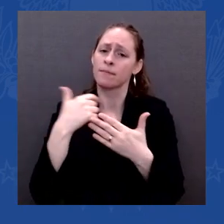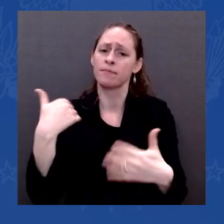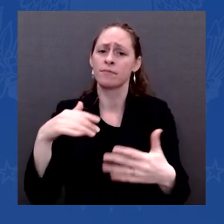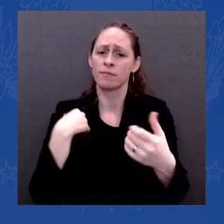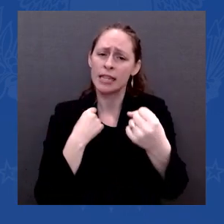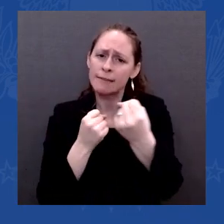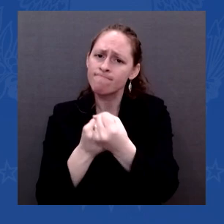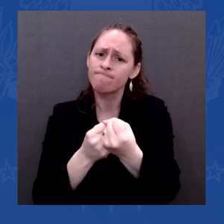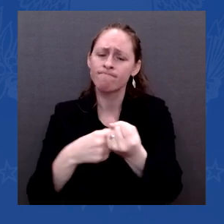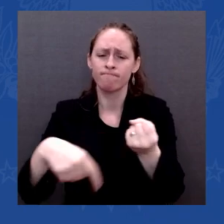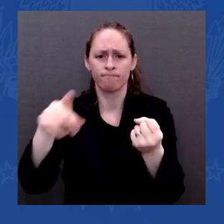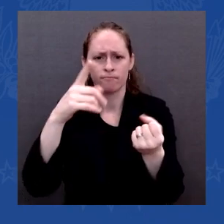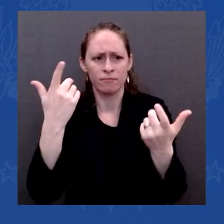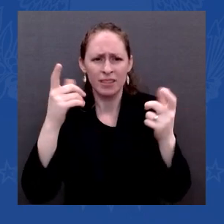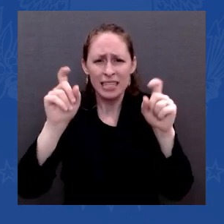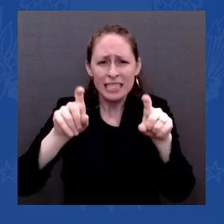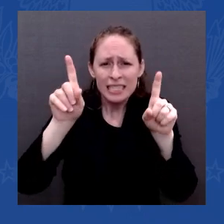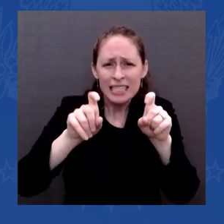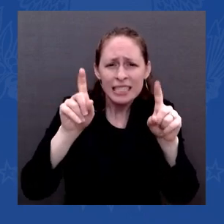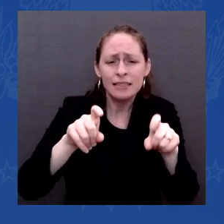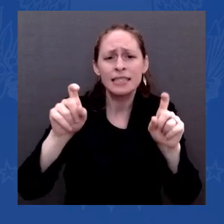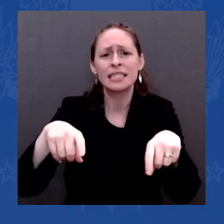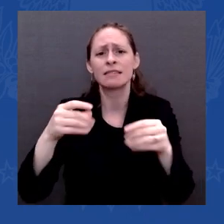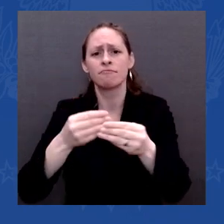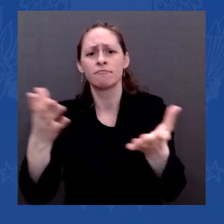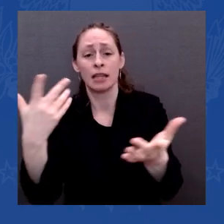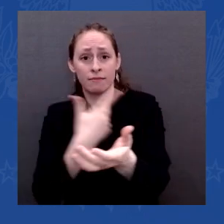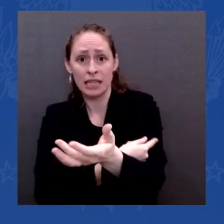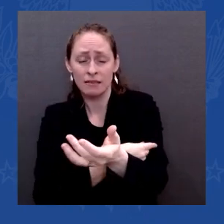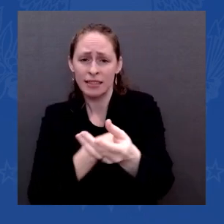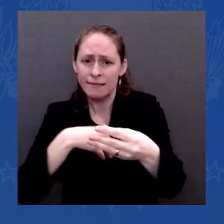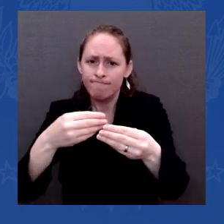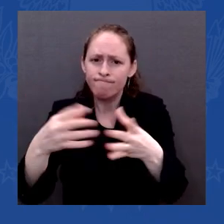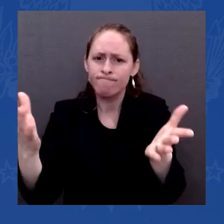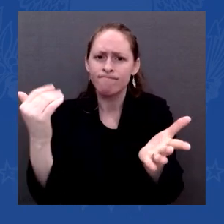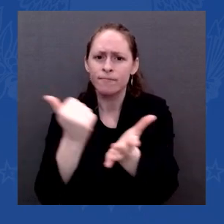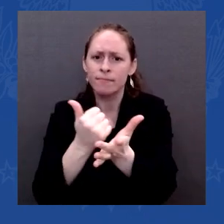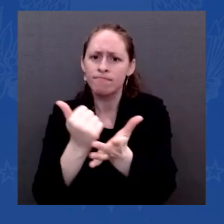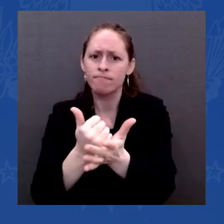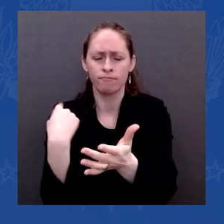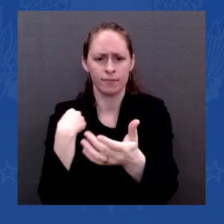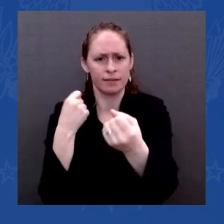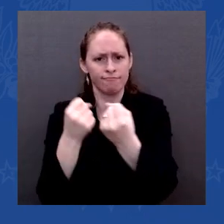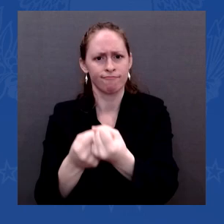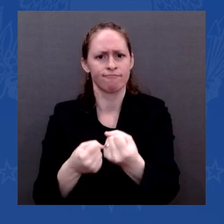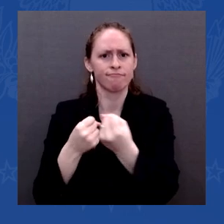We partnered with you on the Mayors Challenge last summer -- 115 cities working together to get Americans vaccinated.